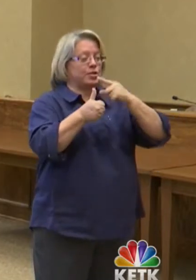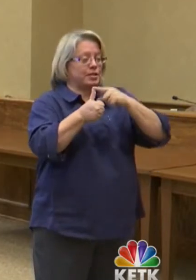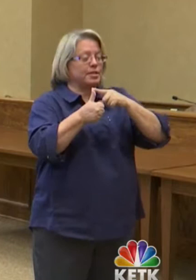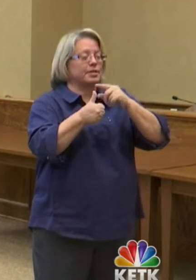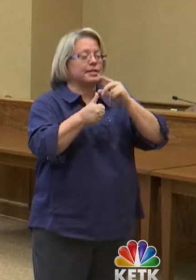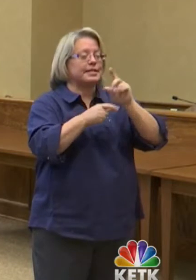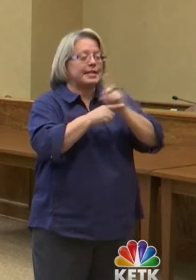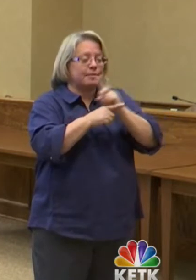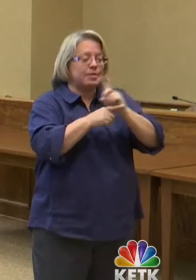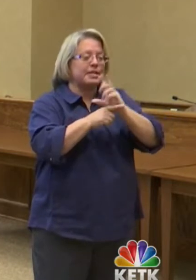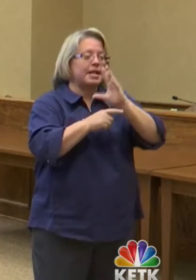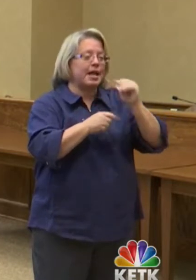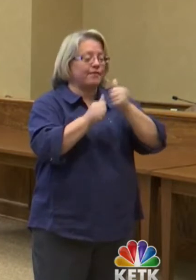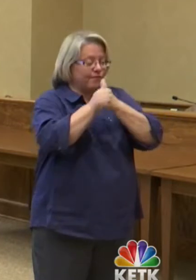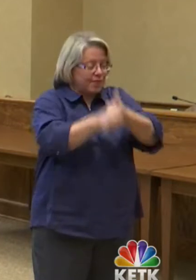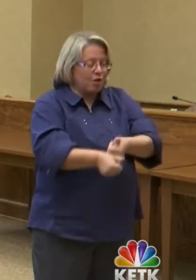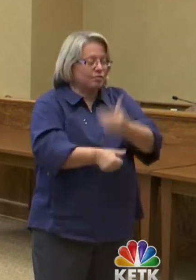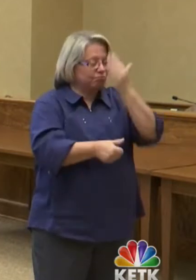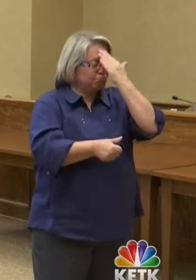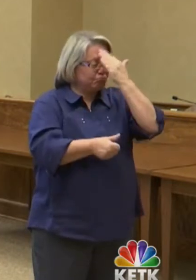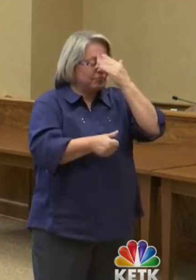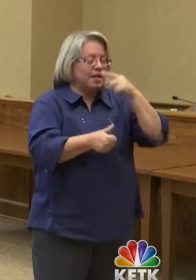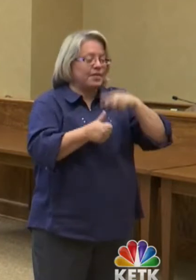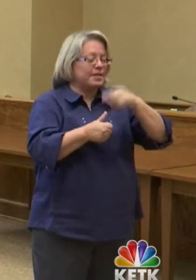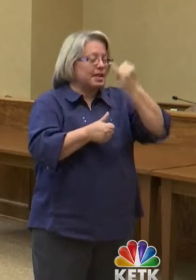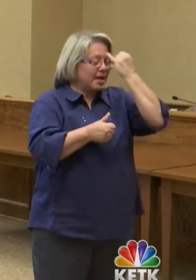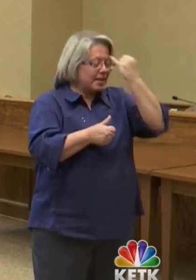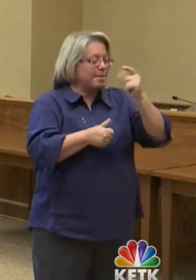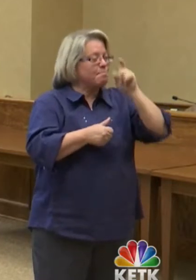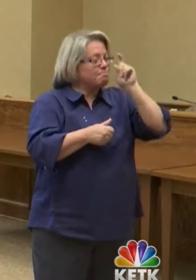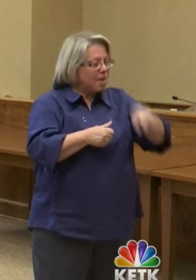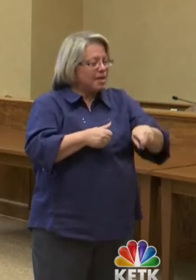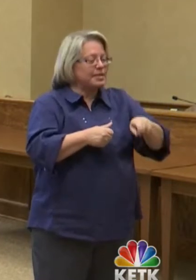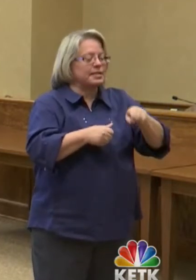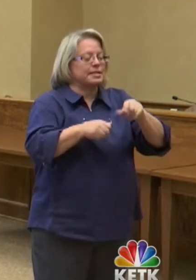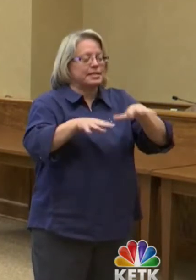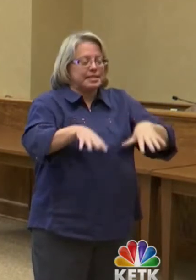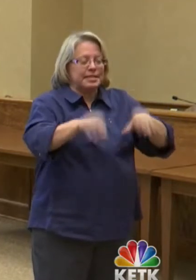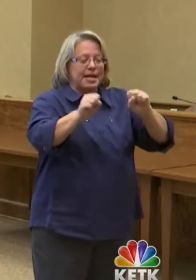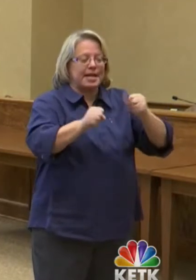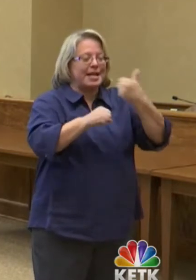ENTER THE CONCEPT OF A RESPONSIBLE RESTART.